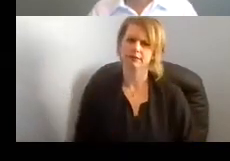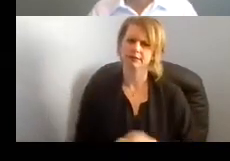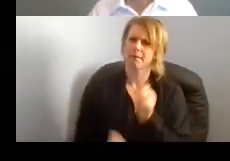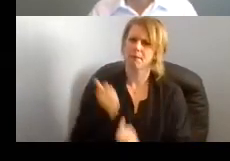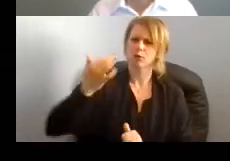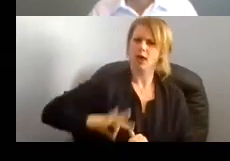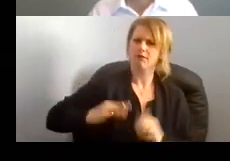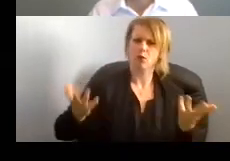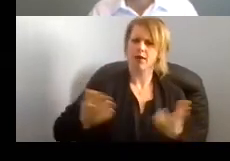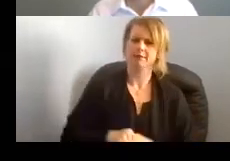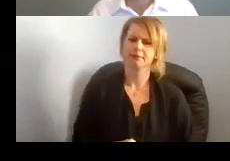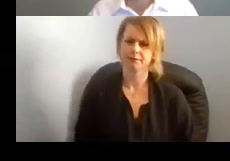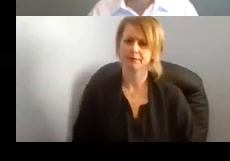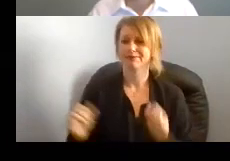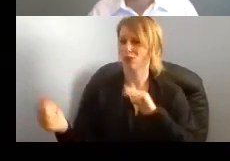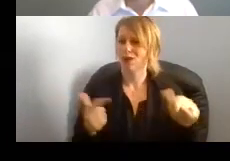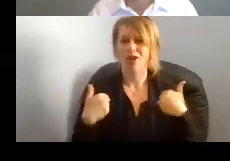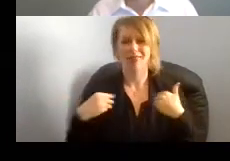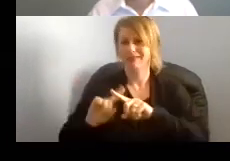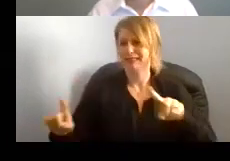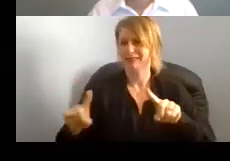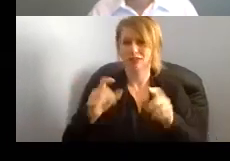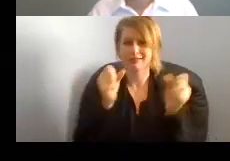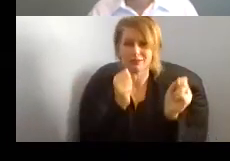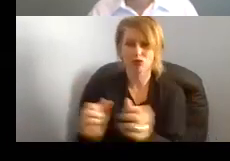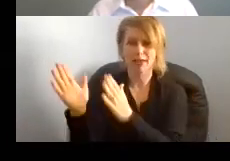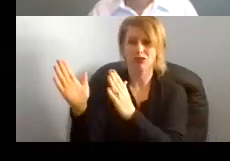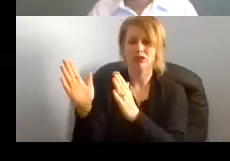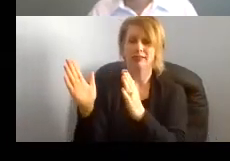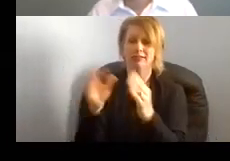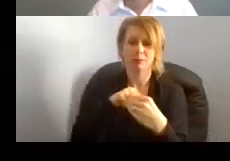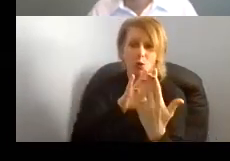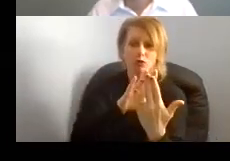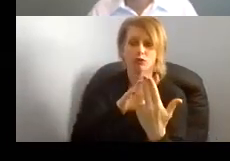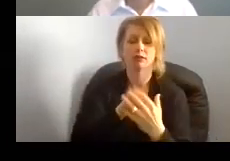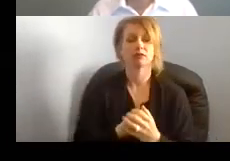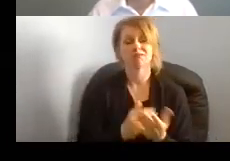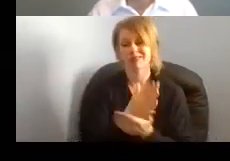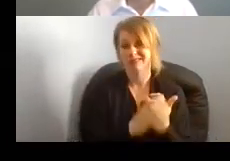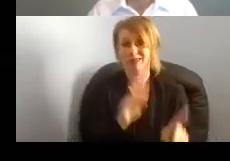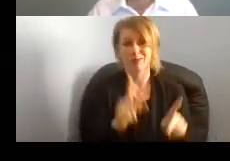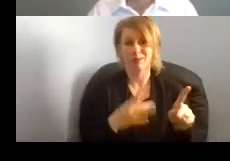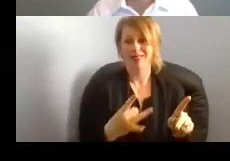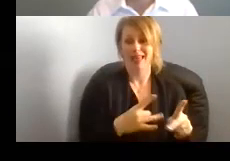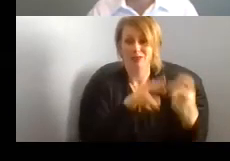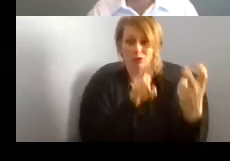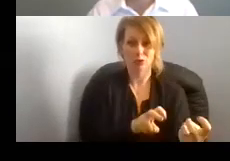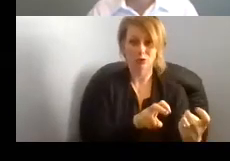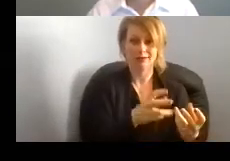We all have different strategies and approaches for what’s helpful. Some people like to talk. Some people like to distract themselves.